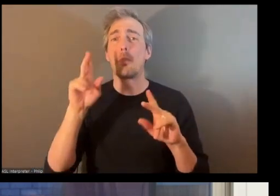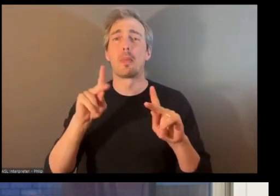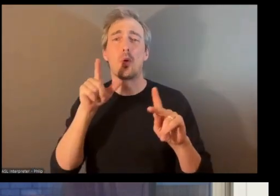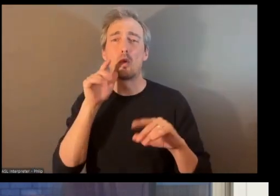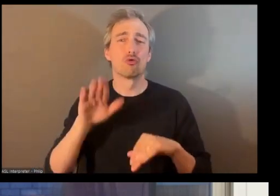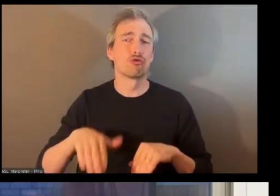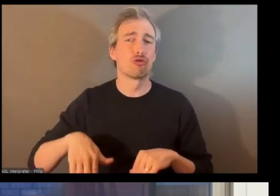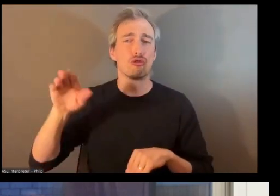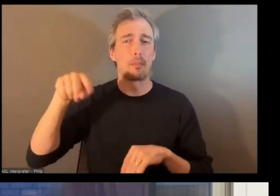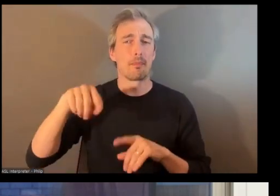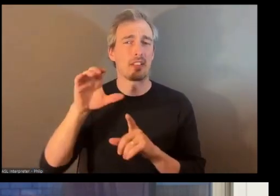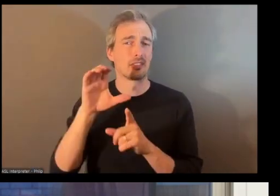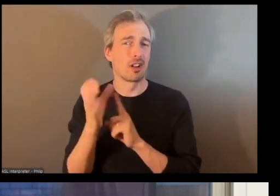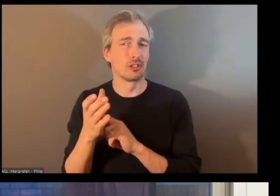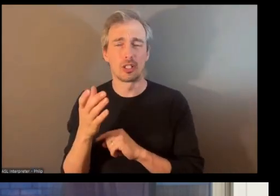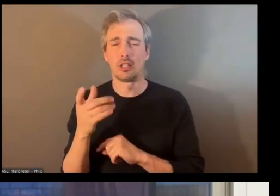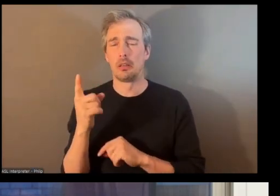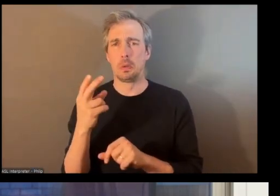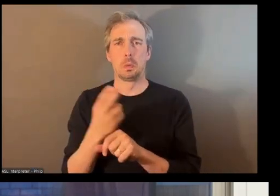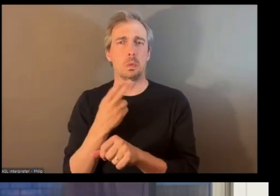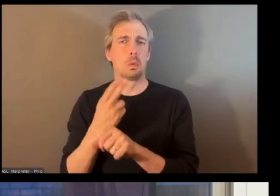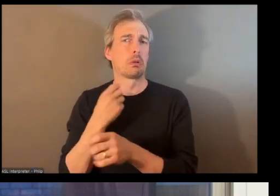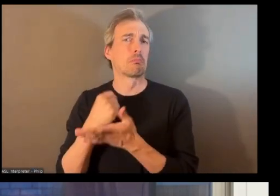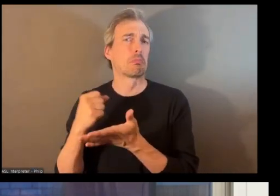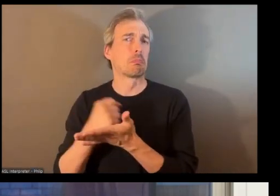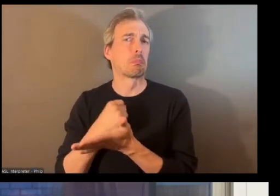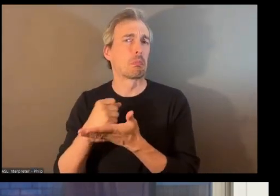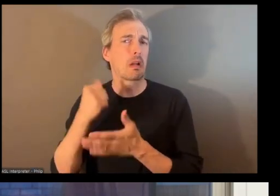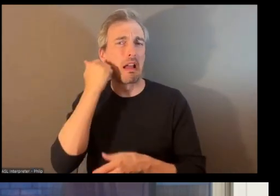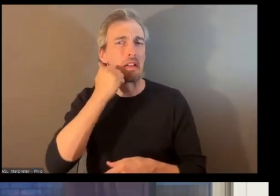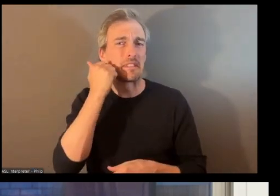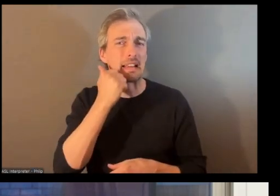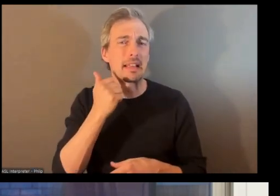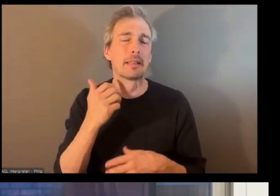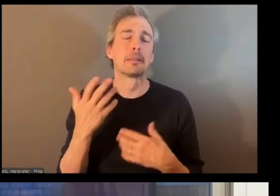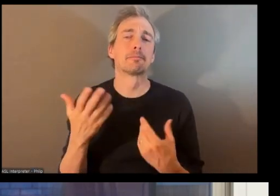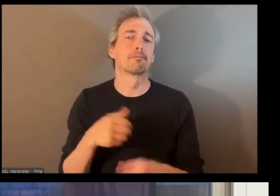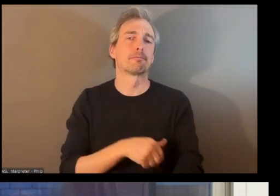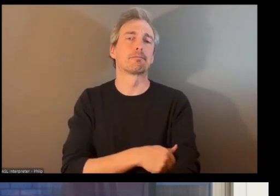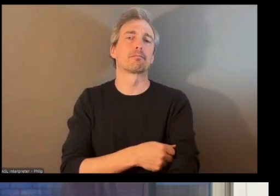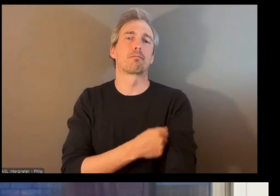And probably for people who grew up with some level of financial education.